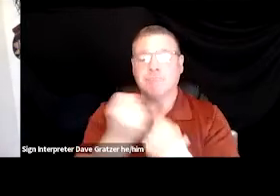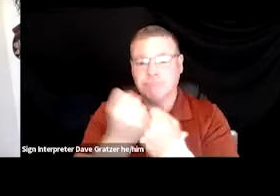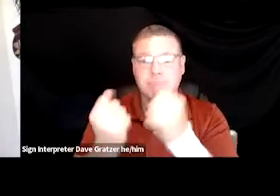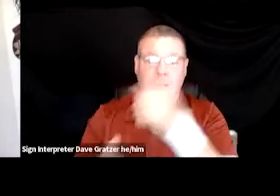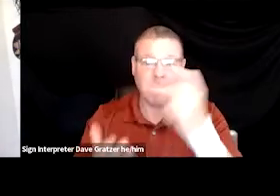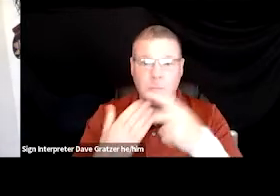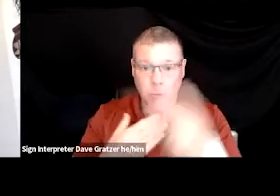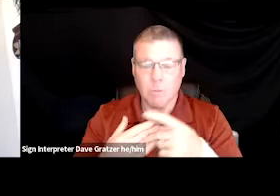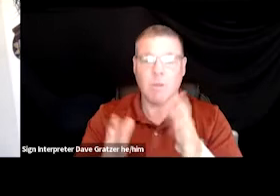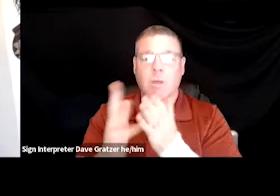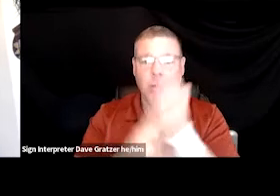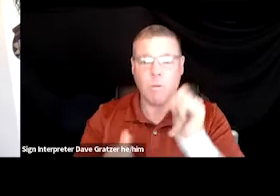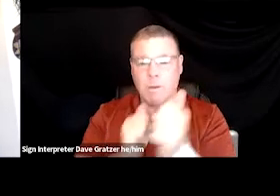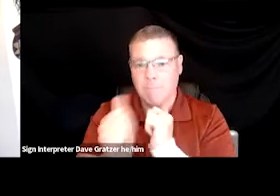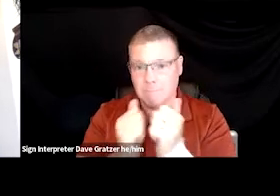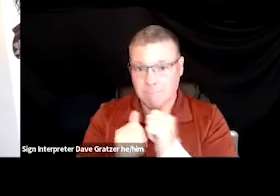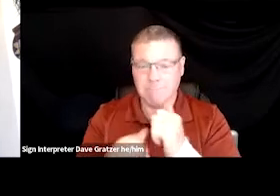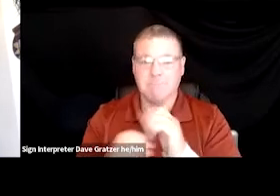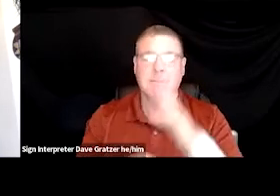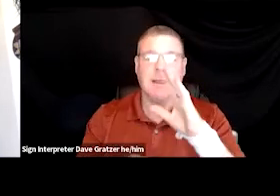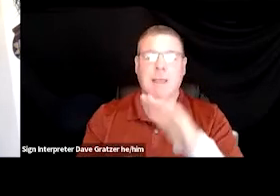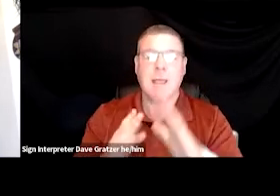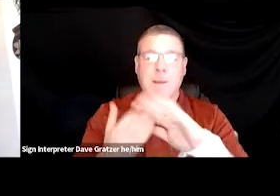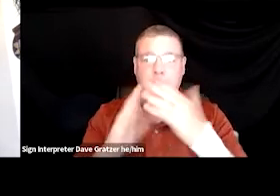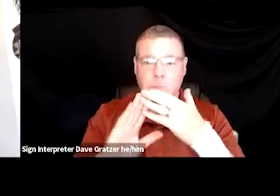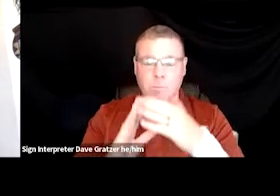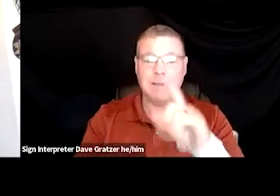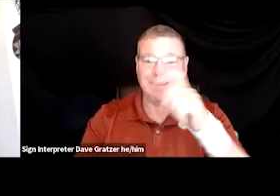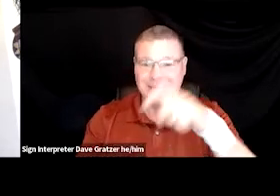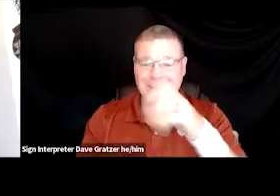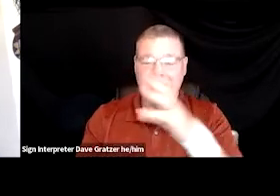through a competitive process based on community need and available funding.